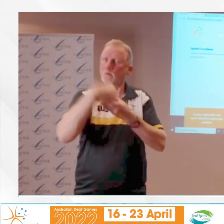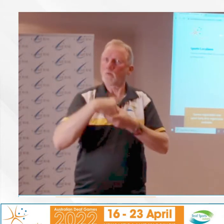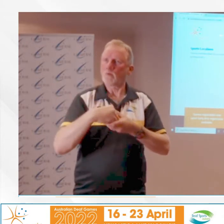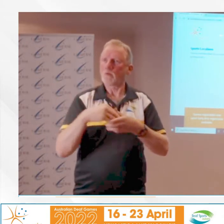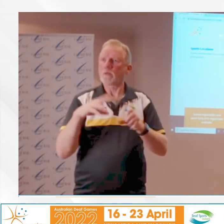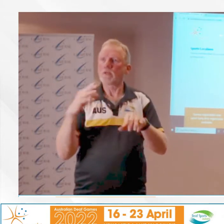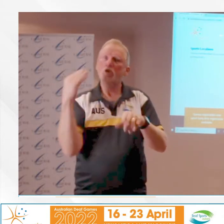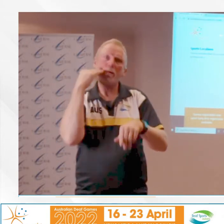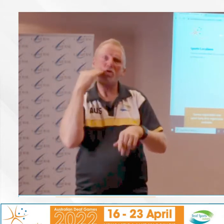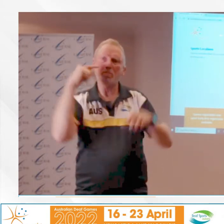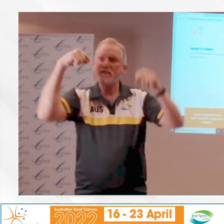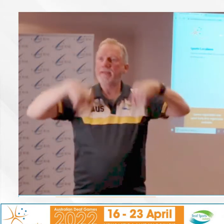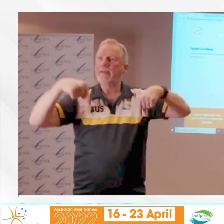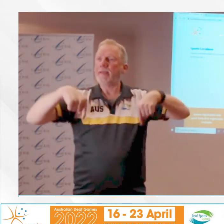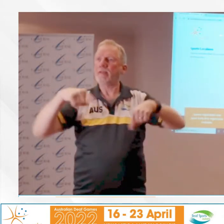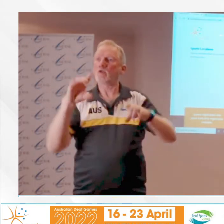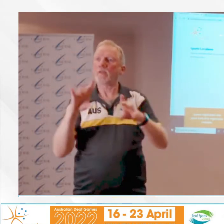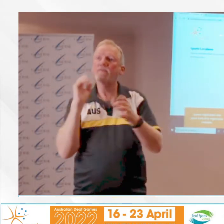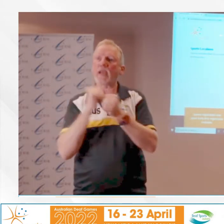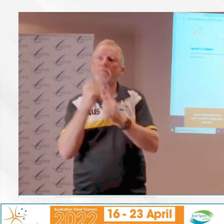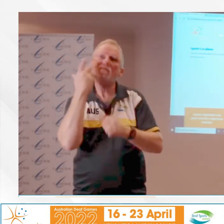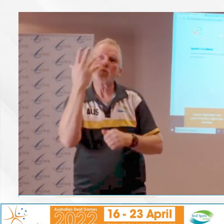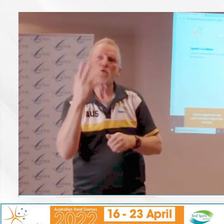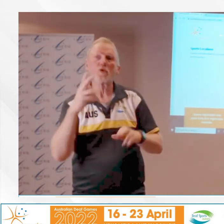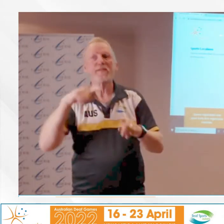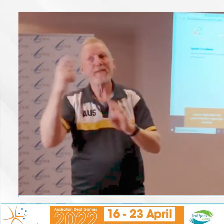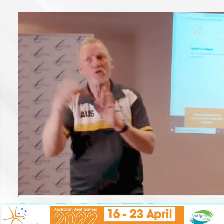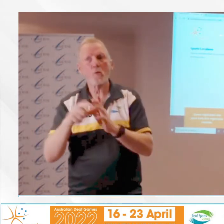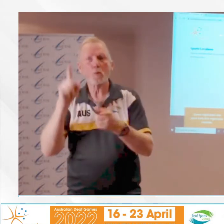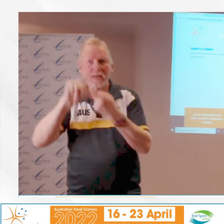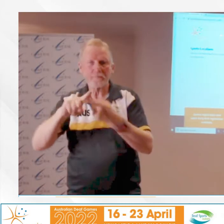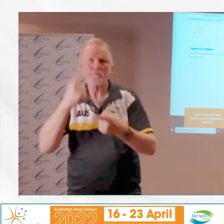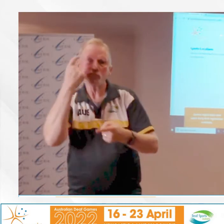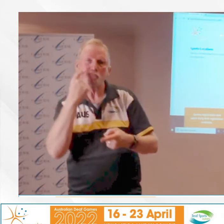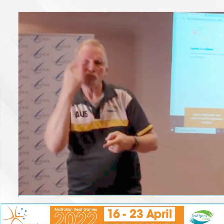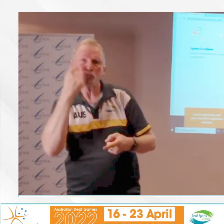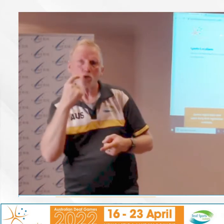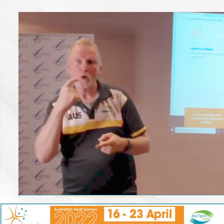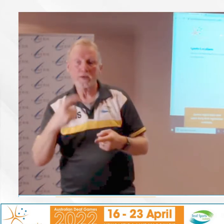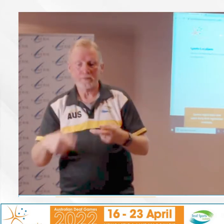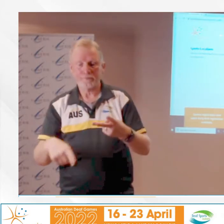would like to be involved in the australian games and do a championship um we run out we weren't